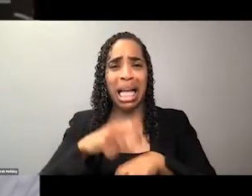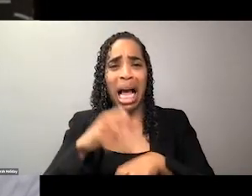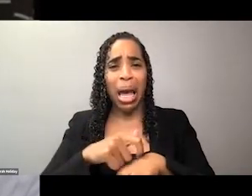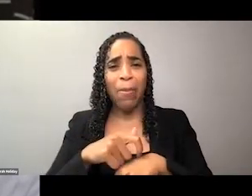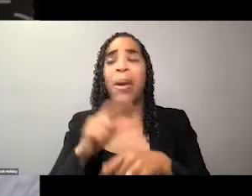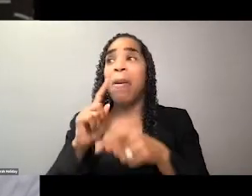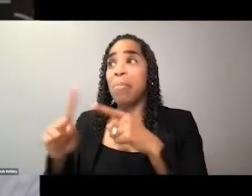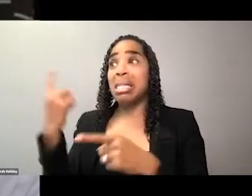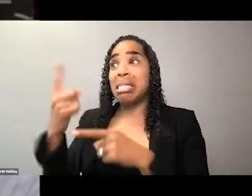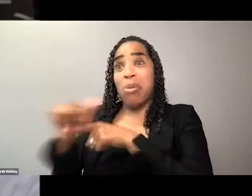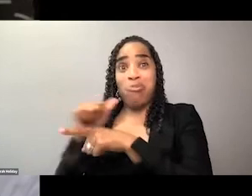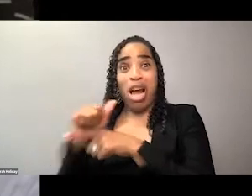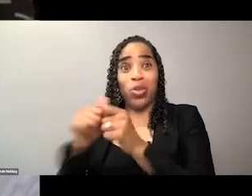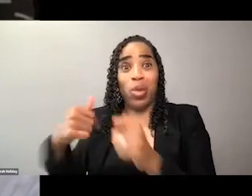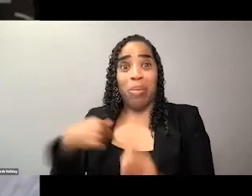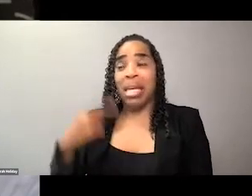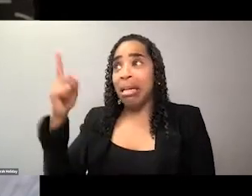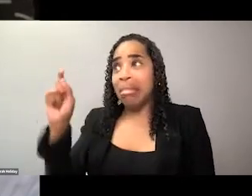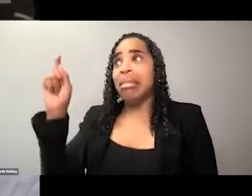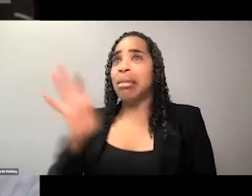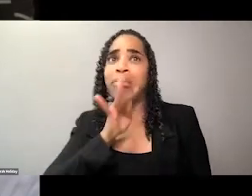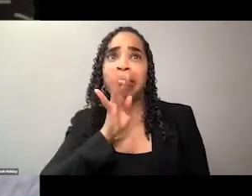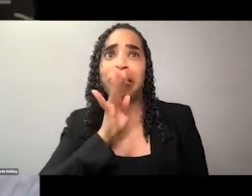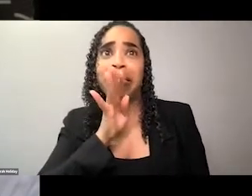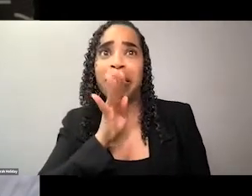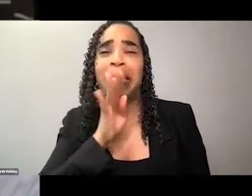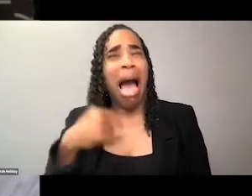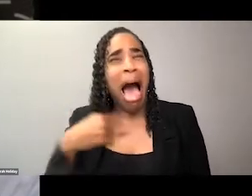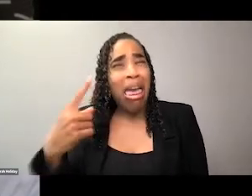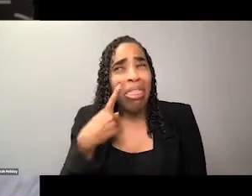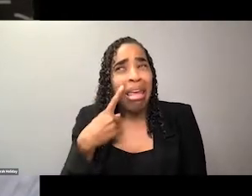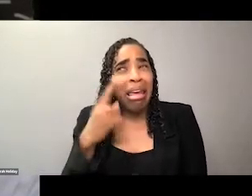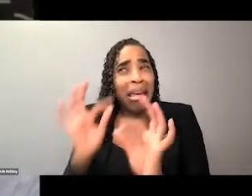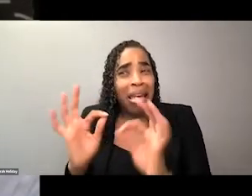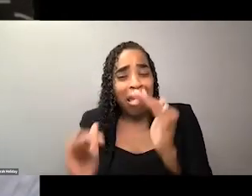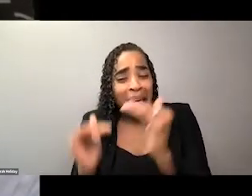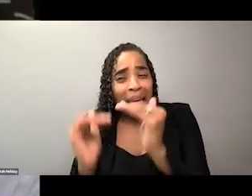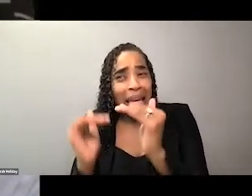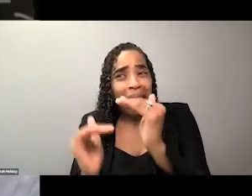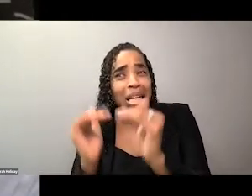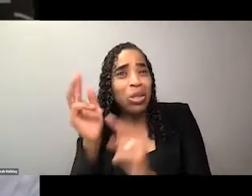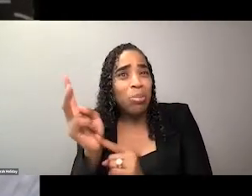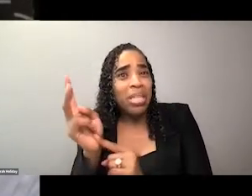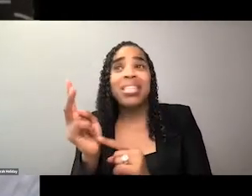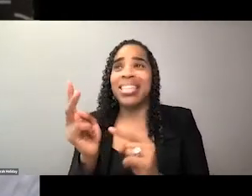But we timed it, and I think we got it down. So my time starts now, please.